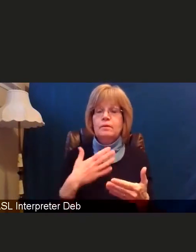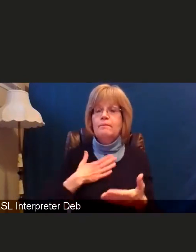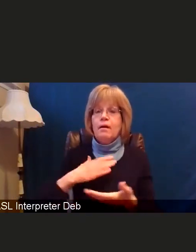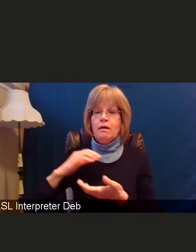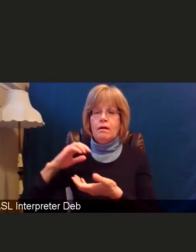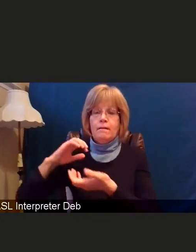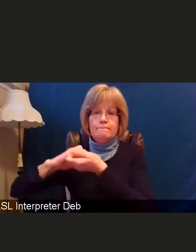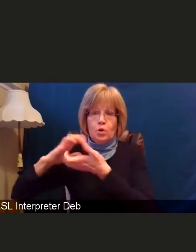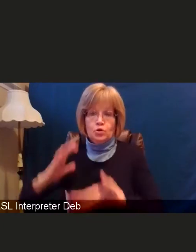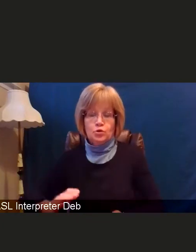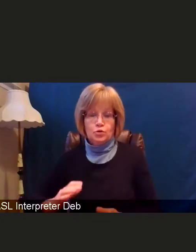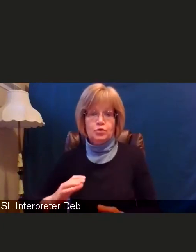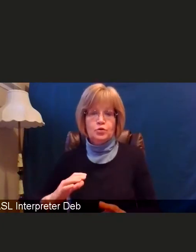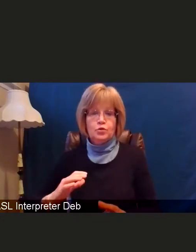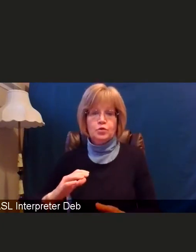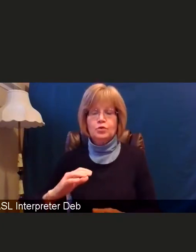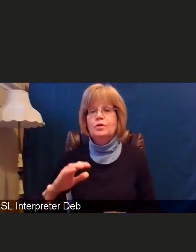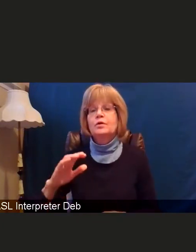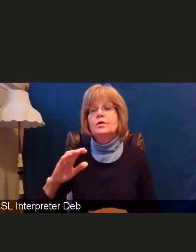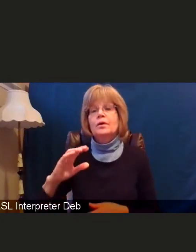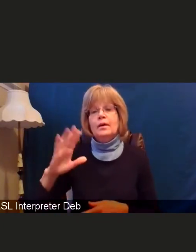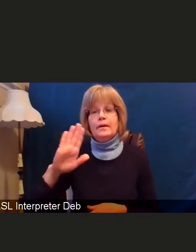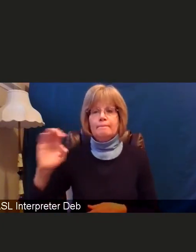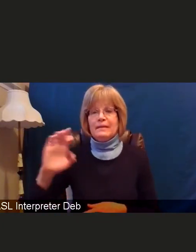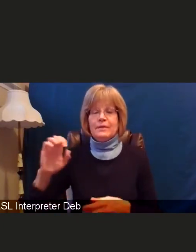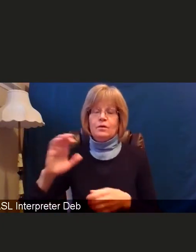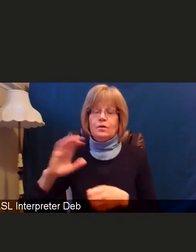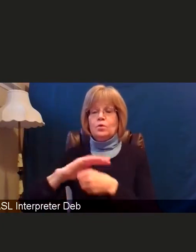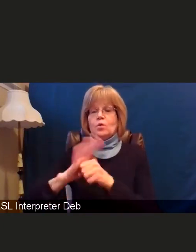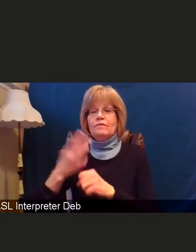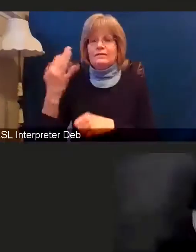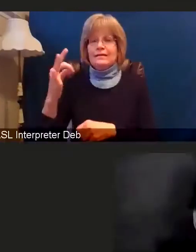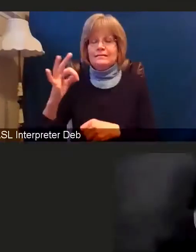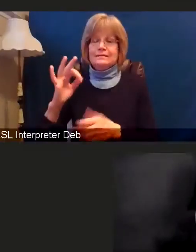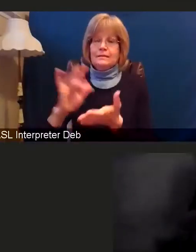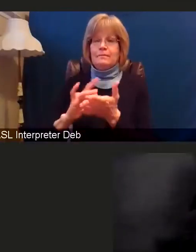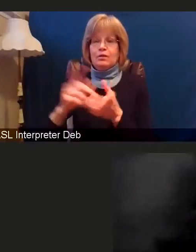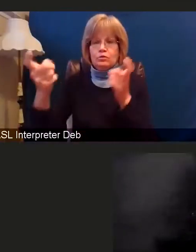the Beebe COVID-19 medical director, Dr. Bill Chasanov,